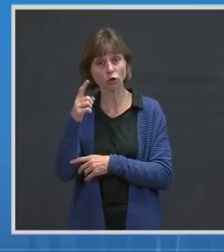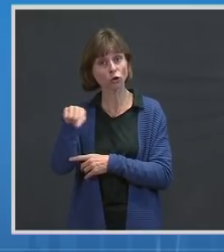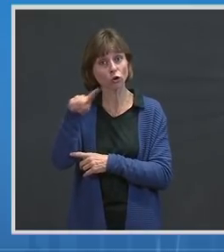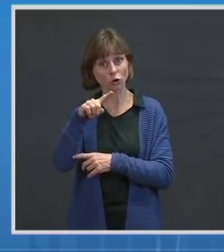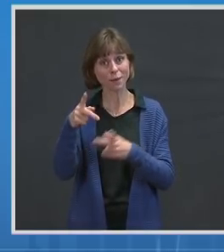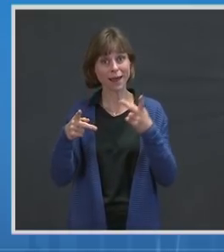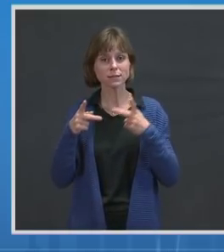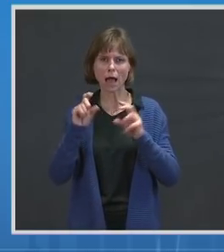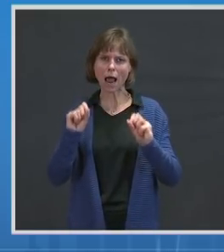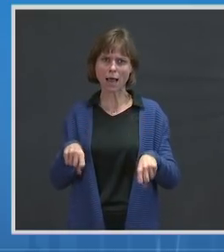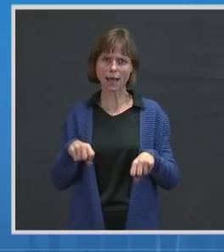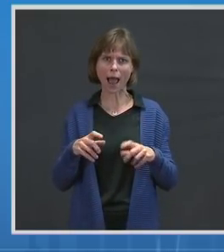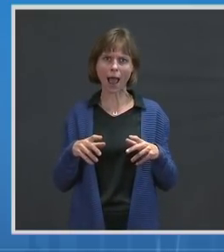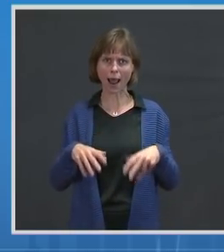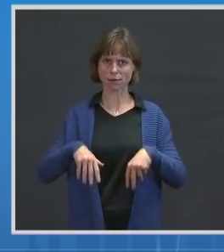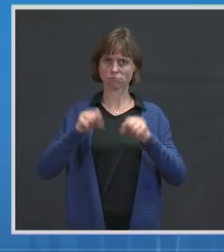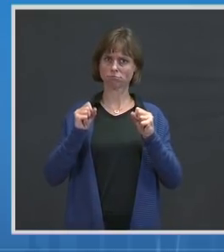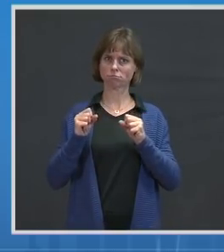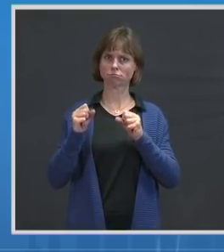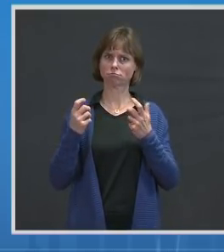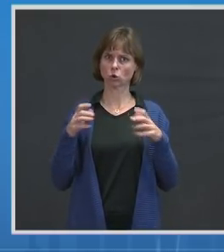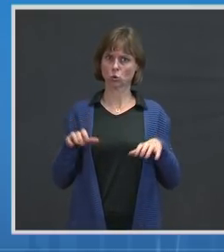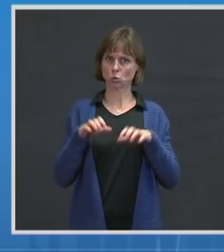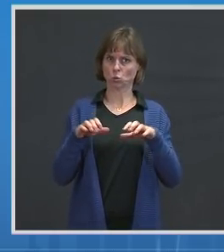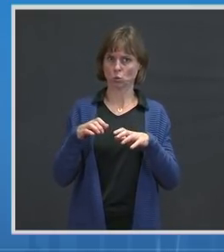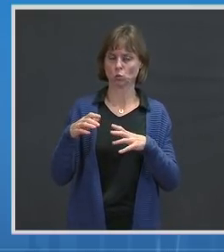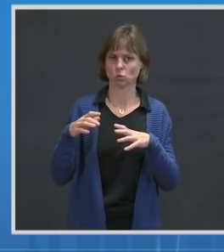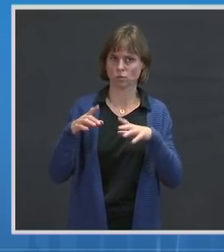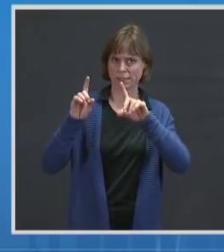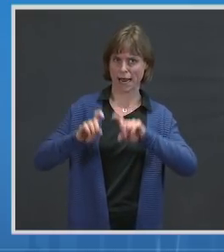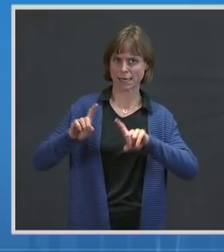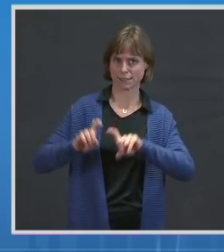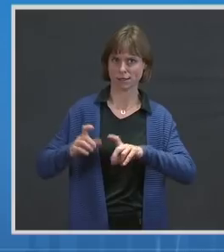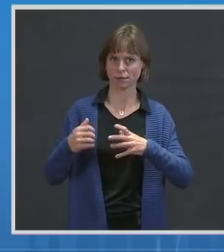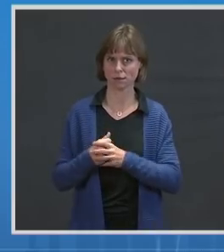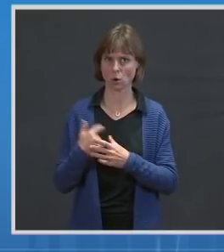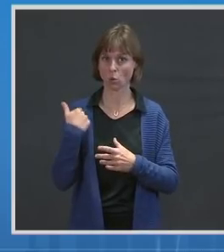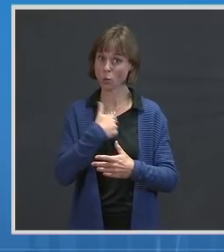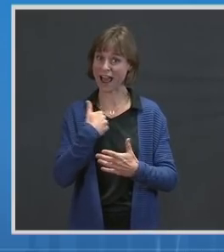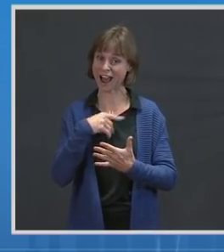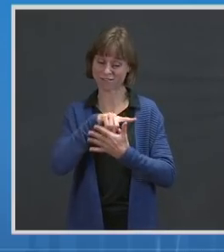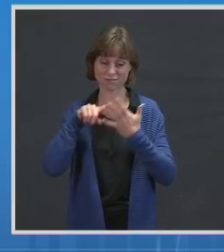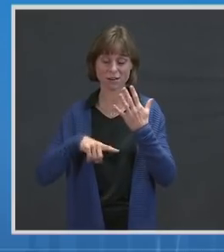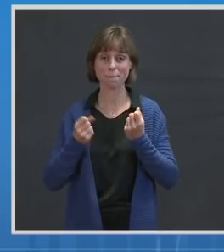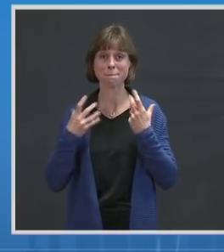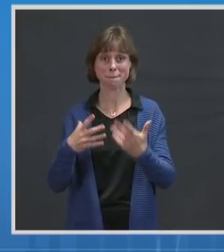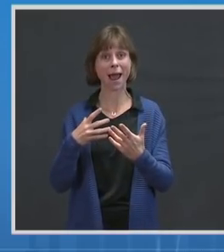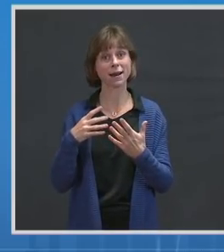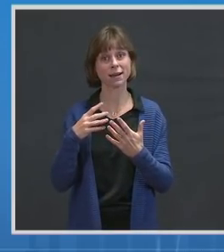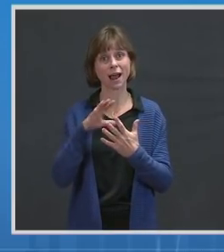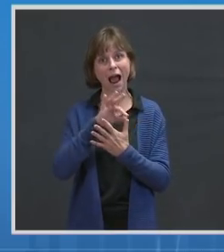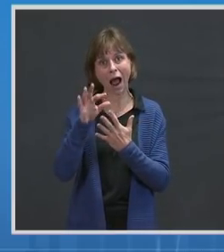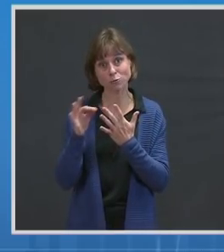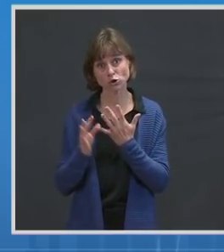And so we need a range of options here, and we need -- and that includes easy-to-use and simple and affordable options.